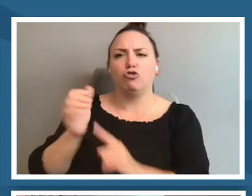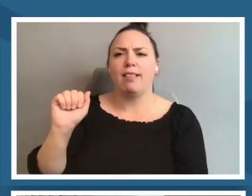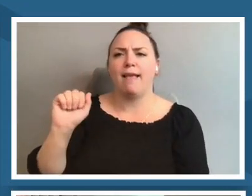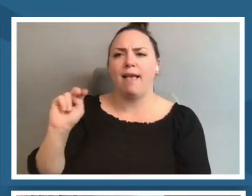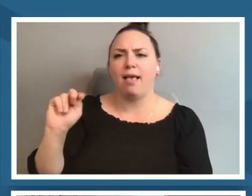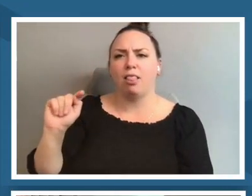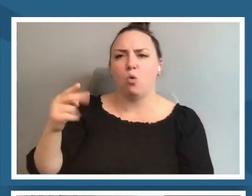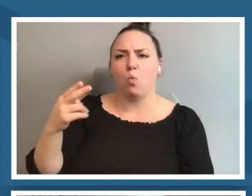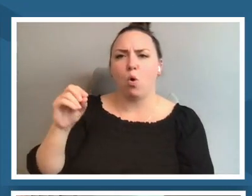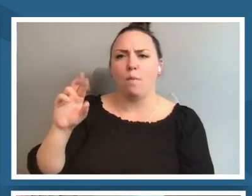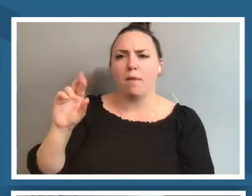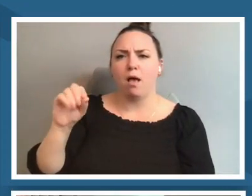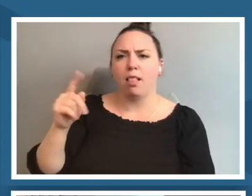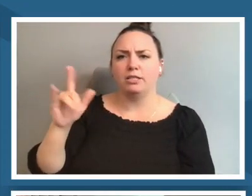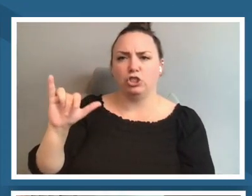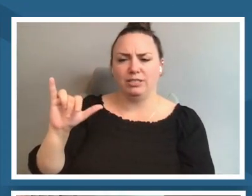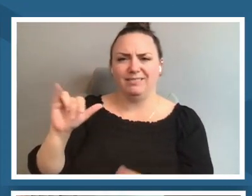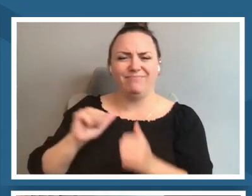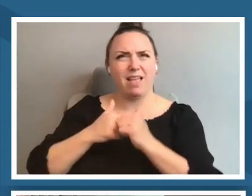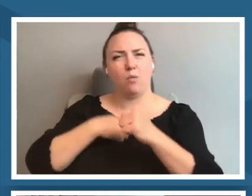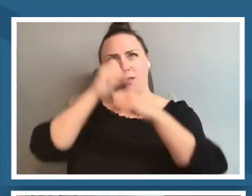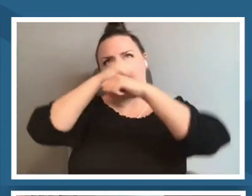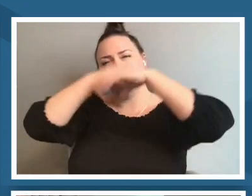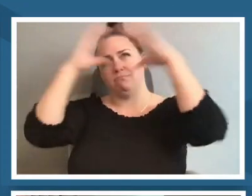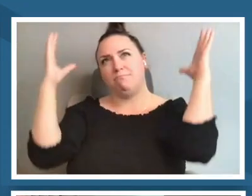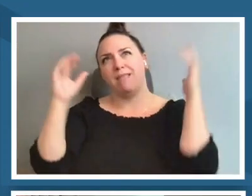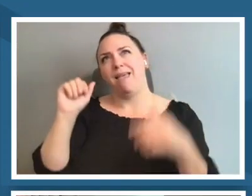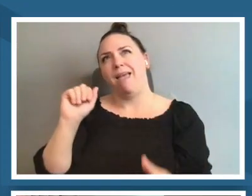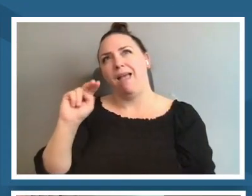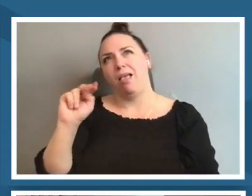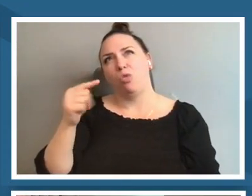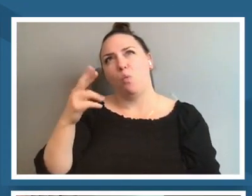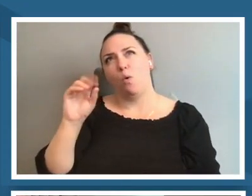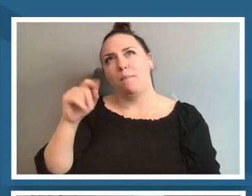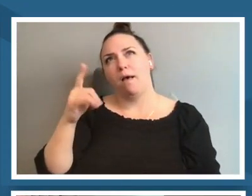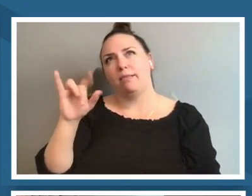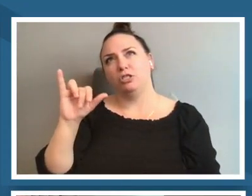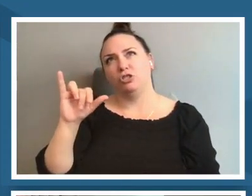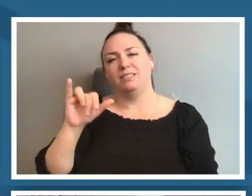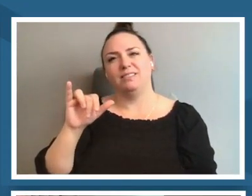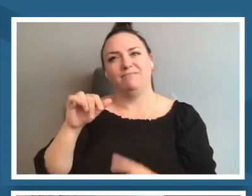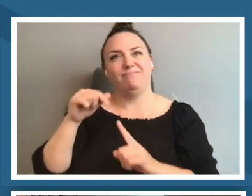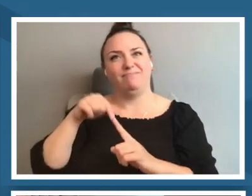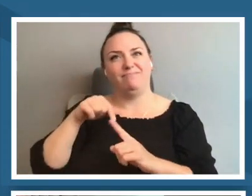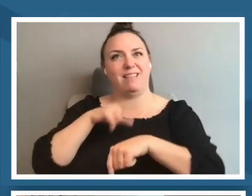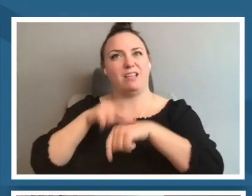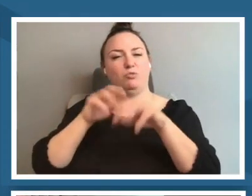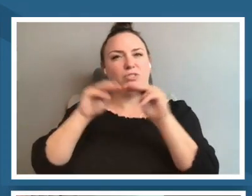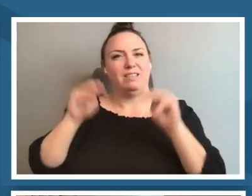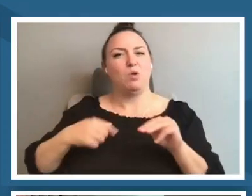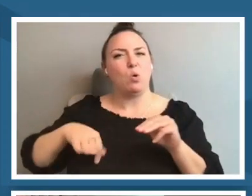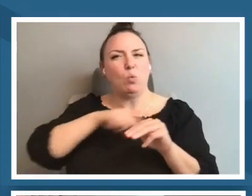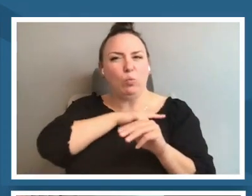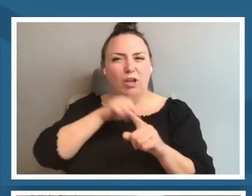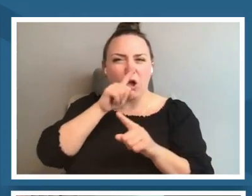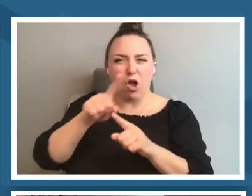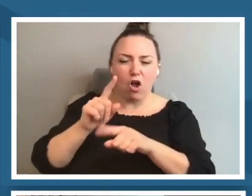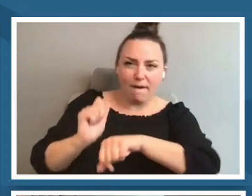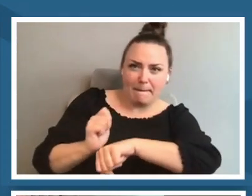think about anthropology at a natural history museum is that we are the kind of hinge discipline that sits within the